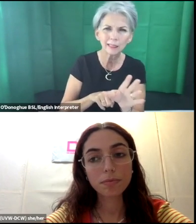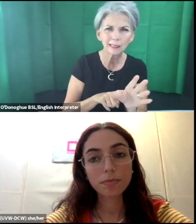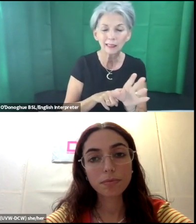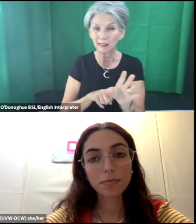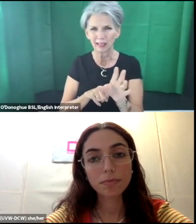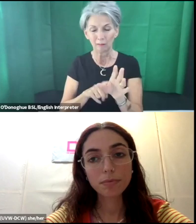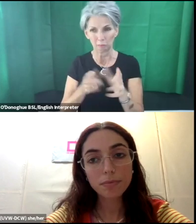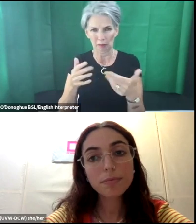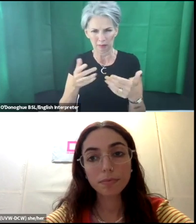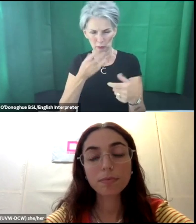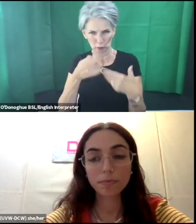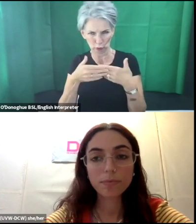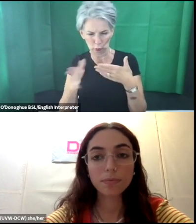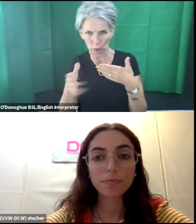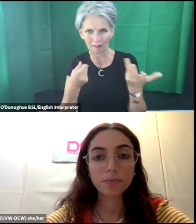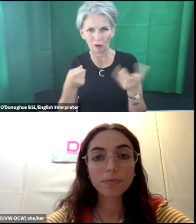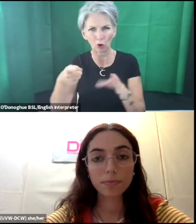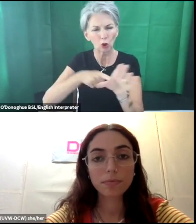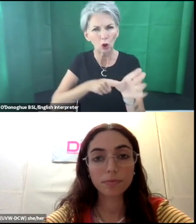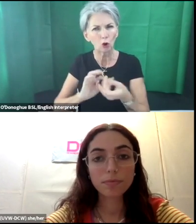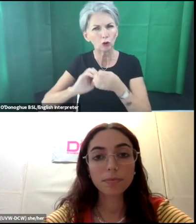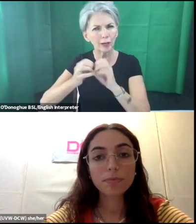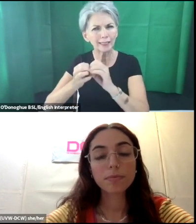particularly young creatives and young freelancers have had much contact with